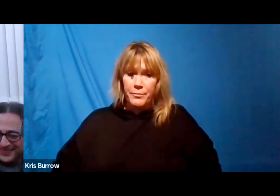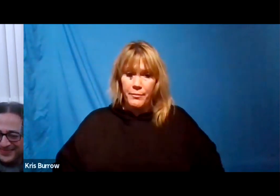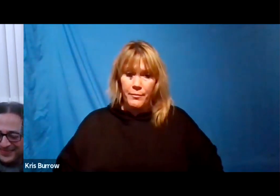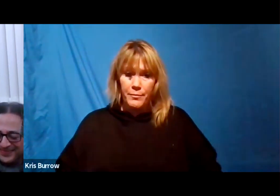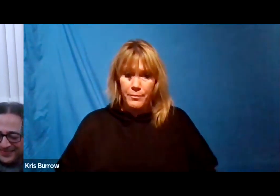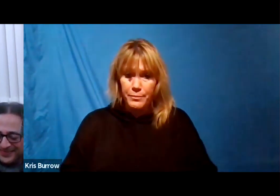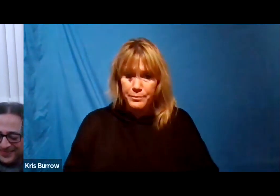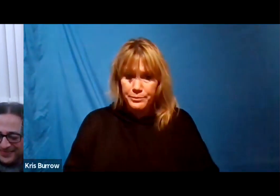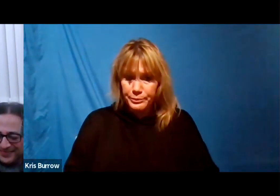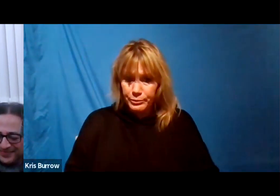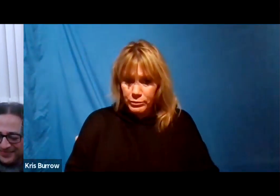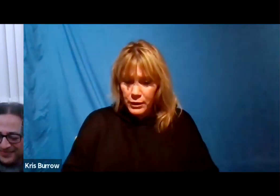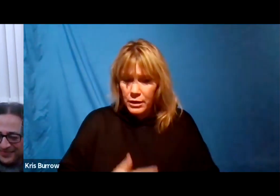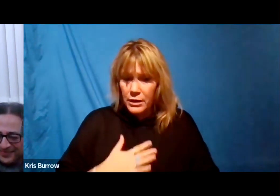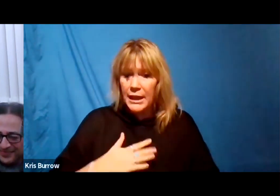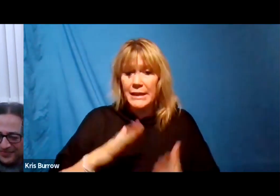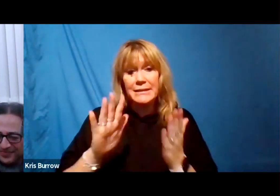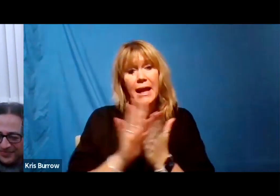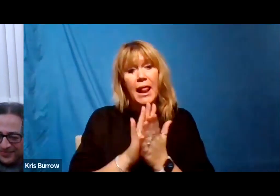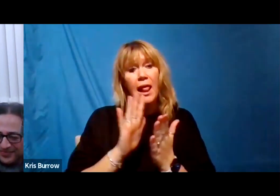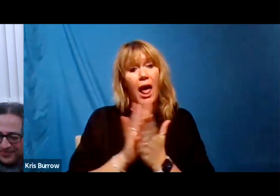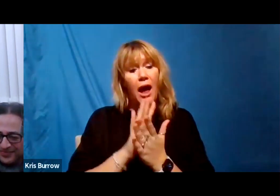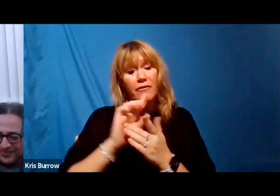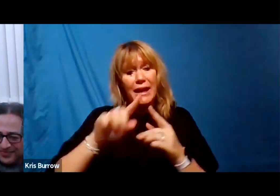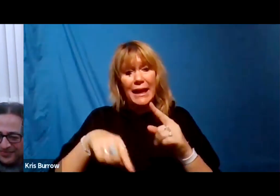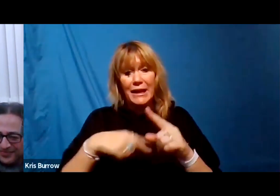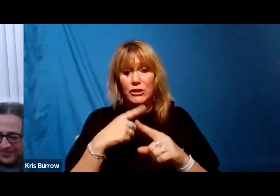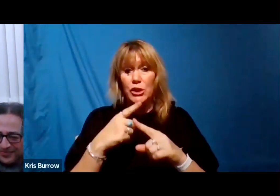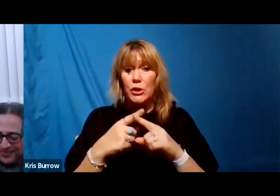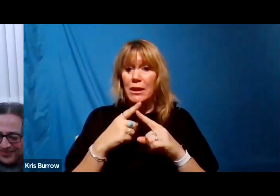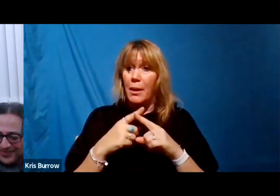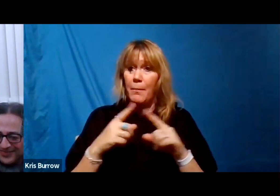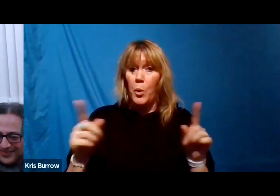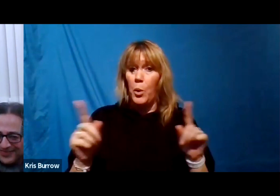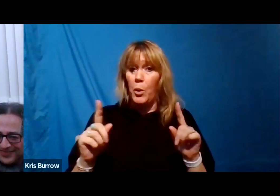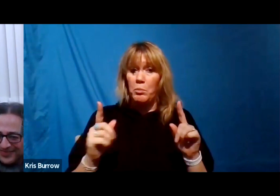Buck the trends, grab your friends